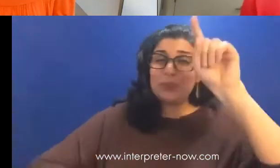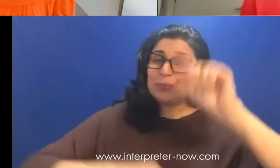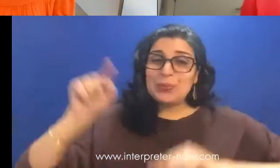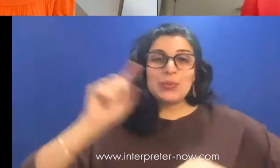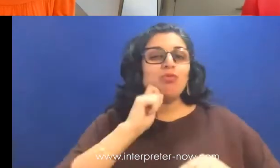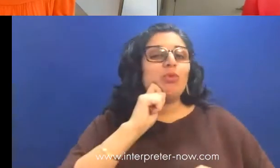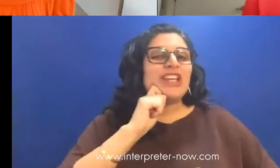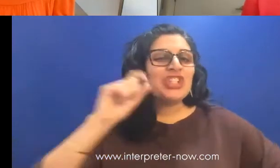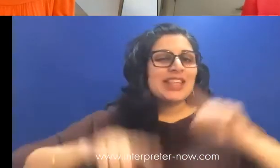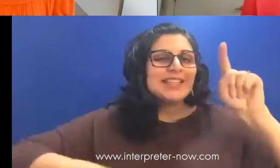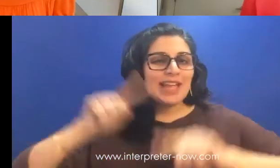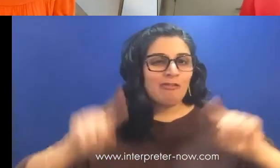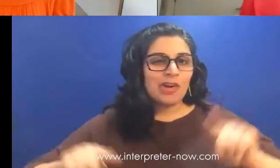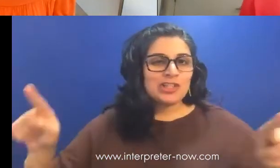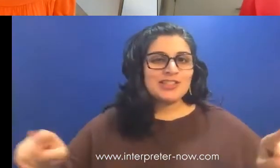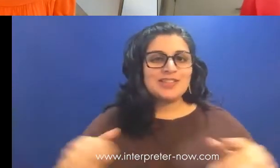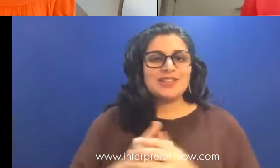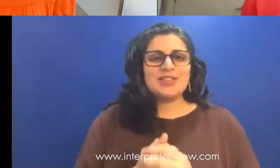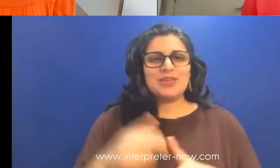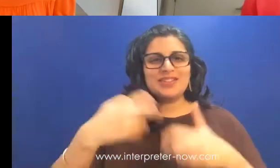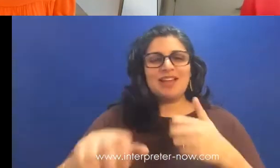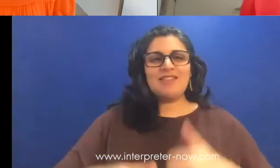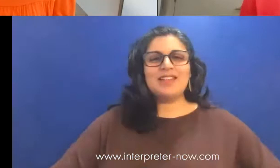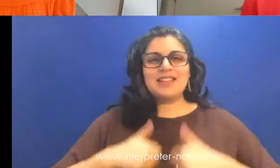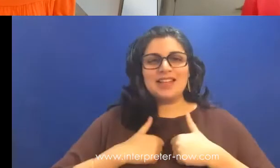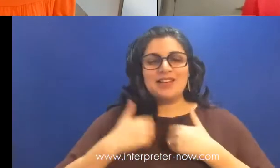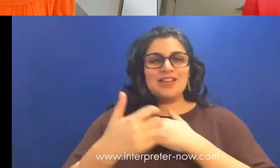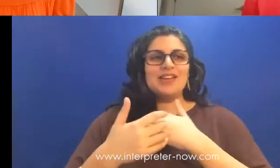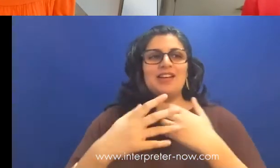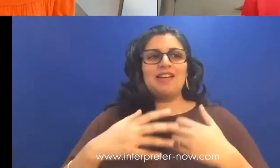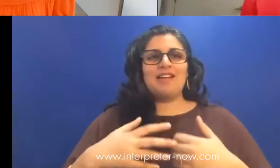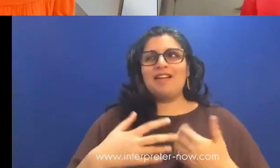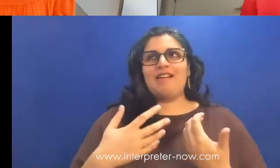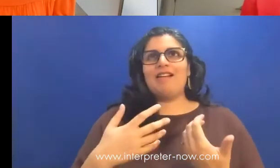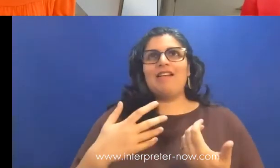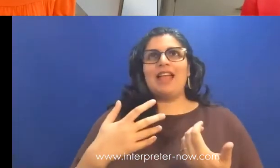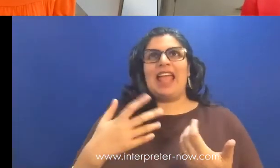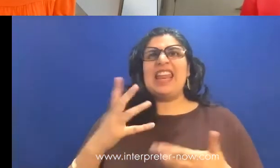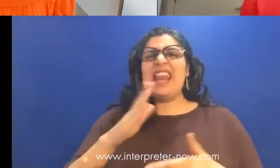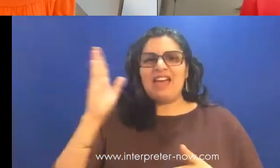It's very hard to live your life never interacting with people who are different than you: your